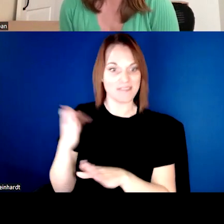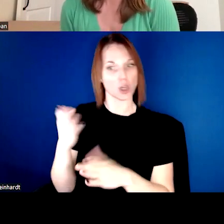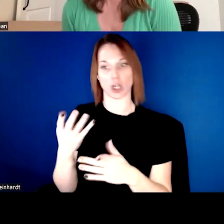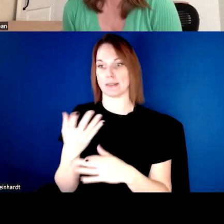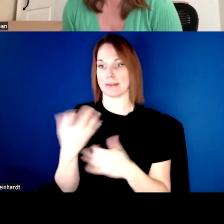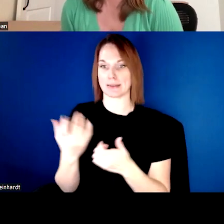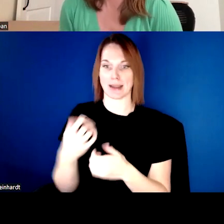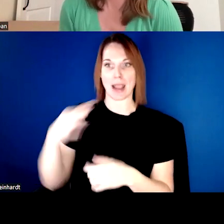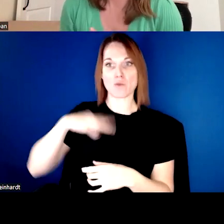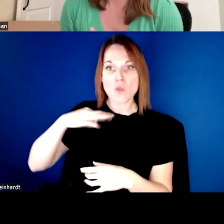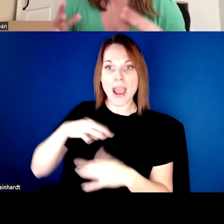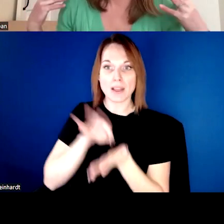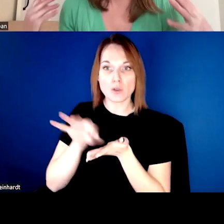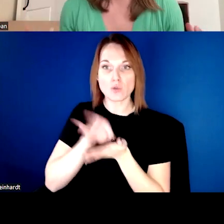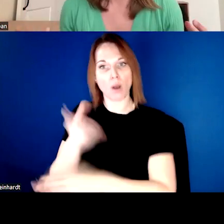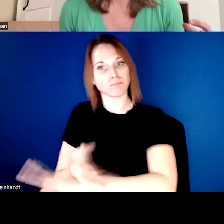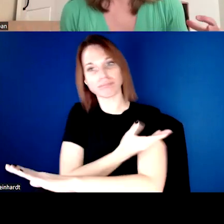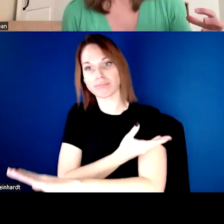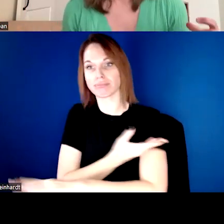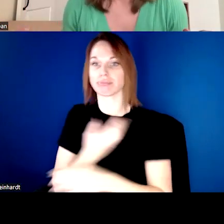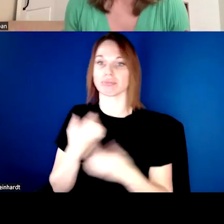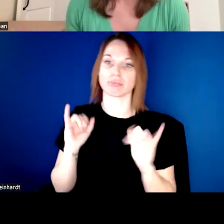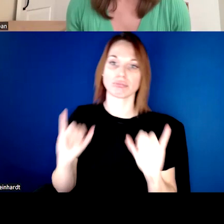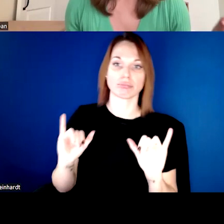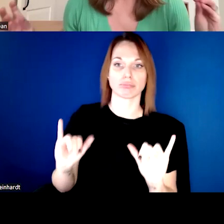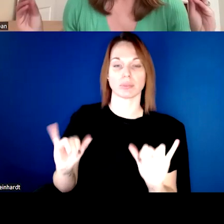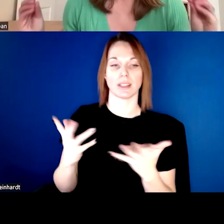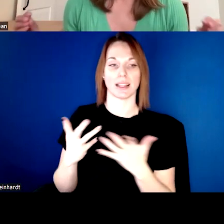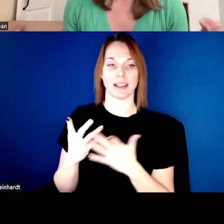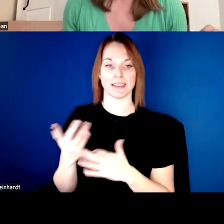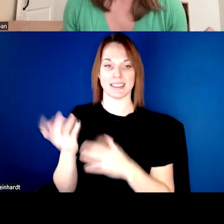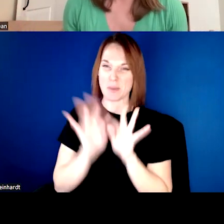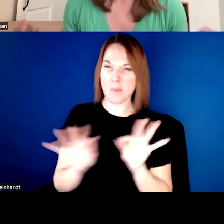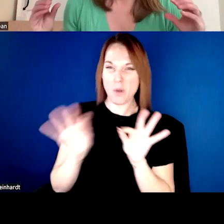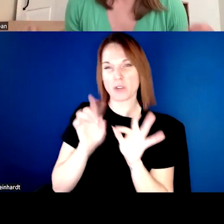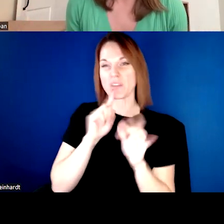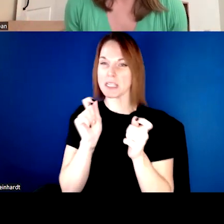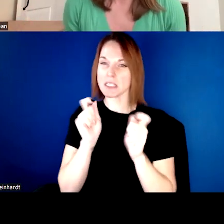important to find, to fine-tune this a little bit, so that first cohort that was required